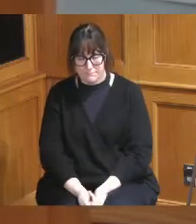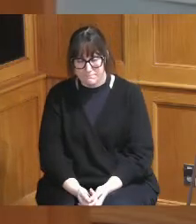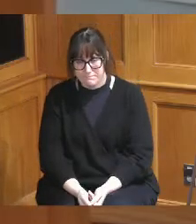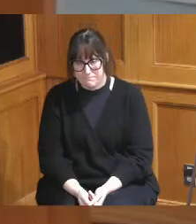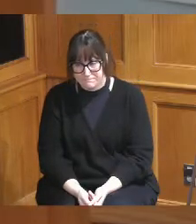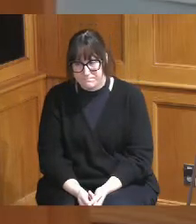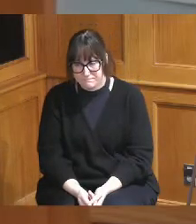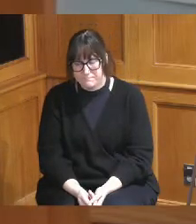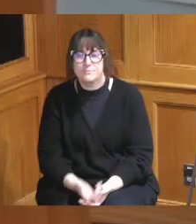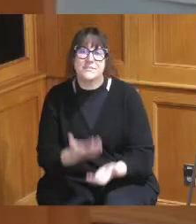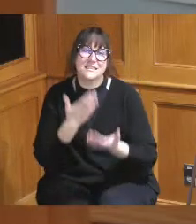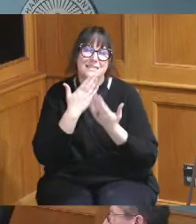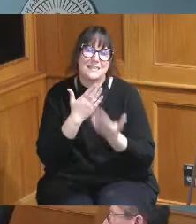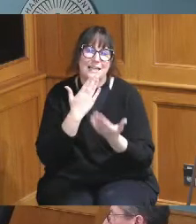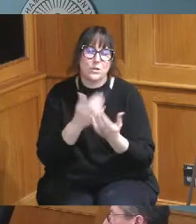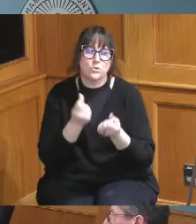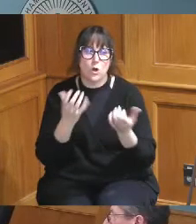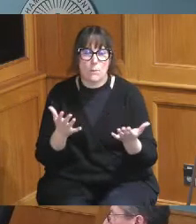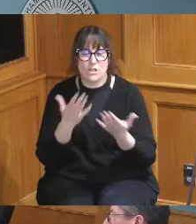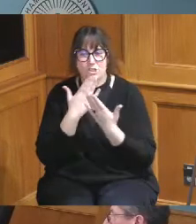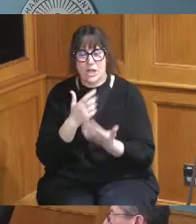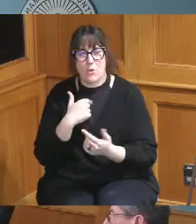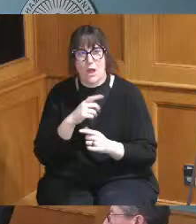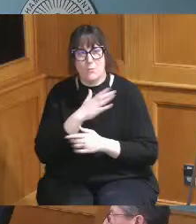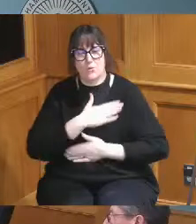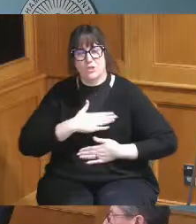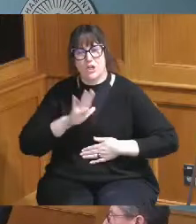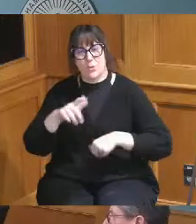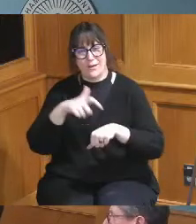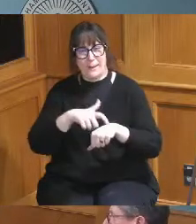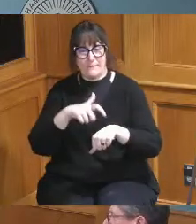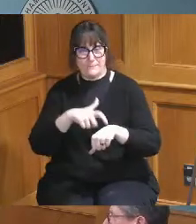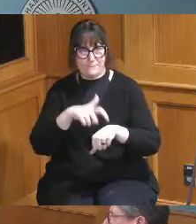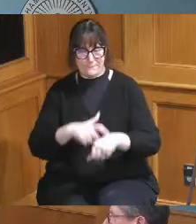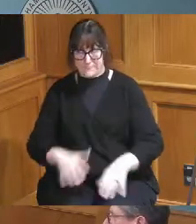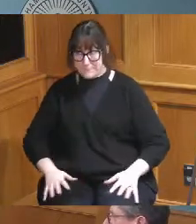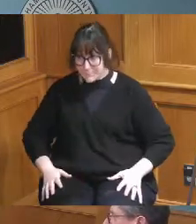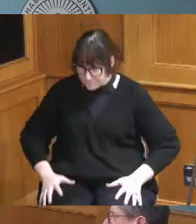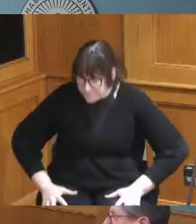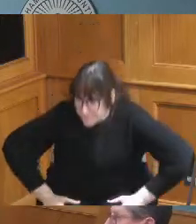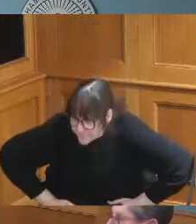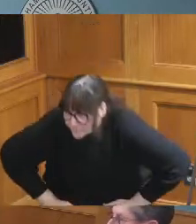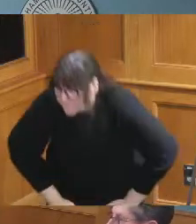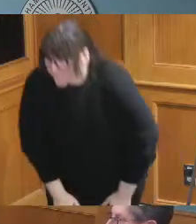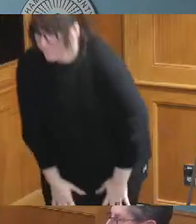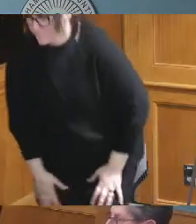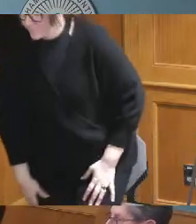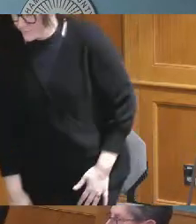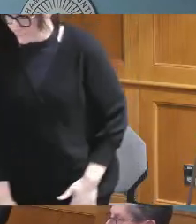okay thank you very much really appreciate the time thank you all right our our next presentation